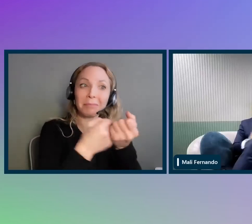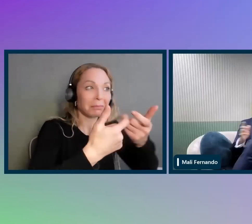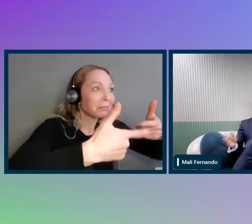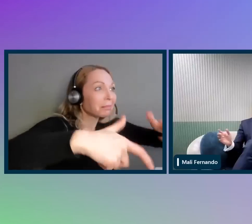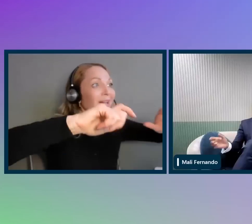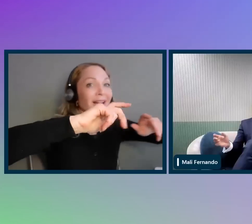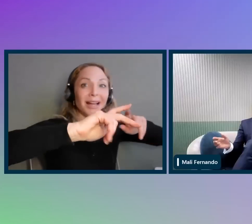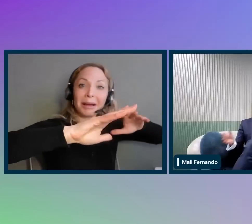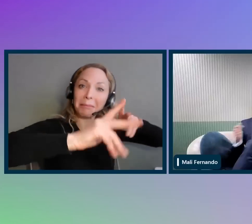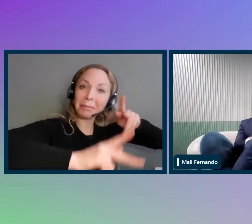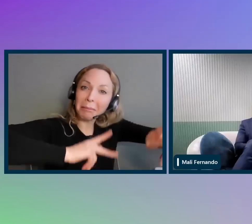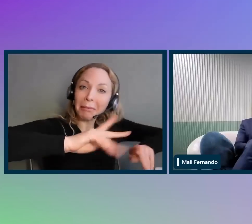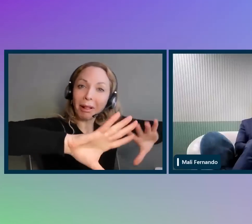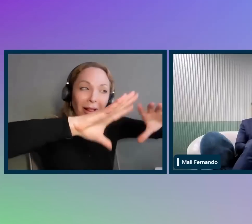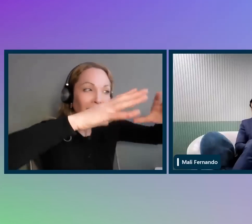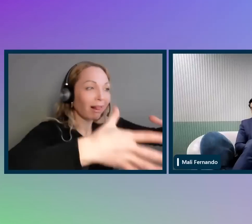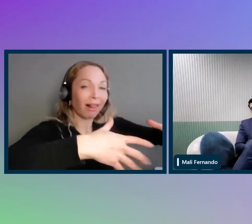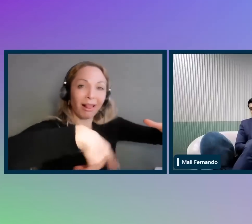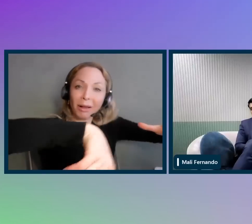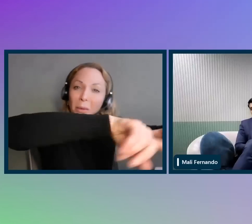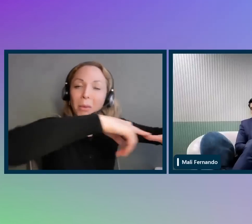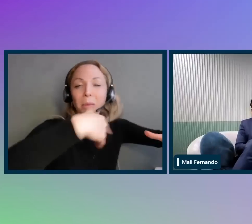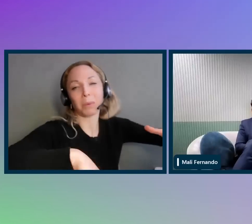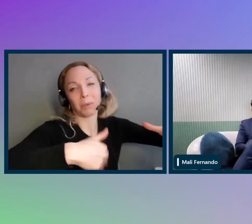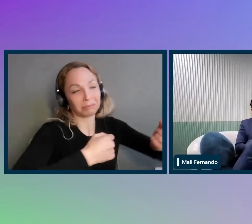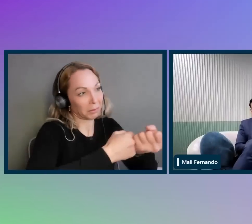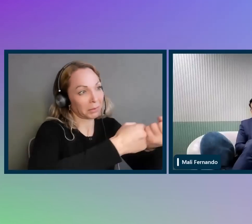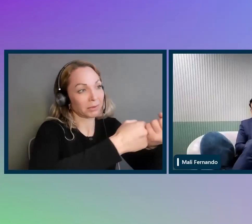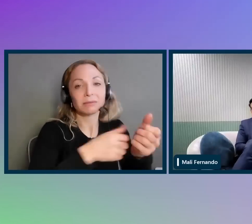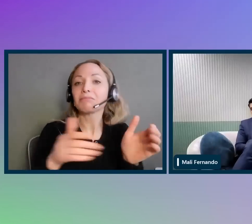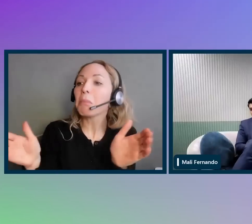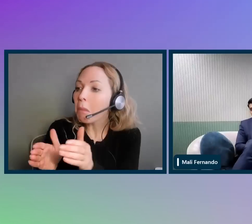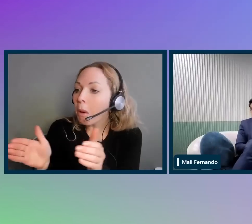and we're giving away the same training we've given our people.